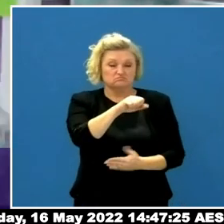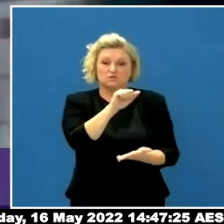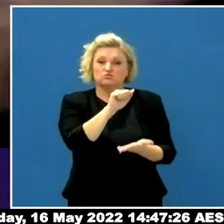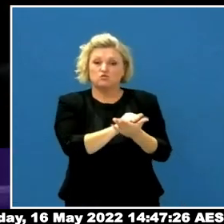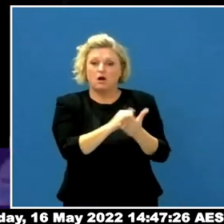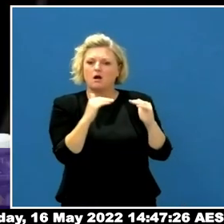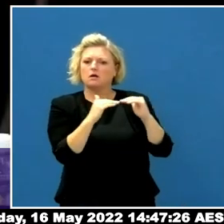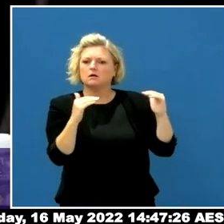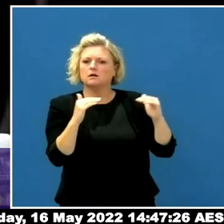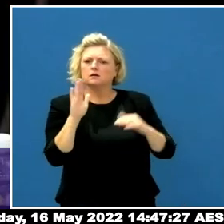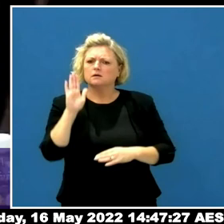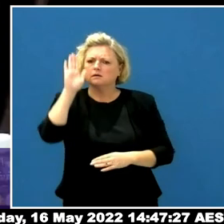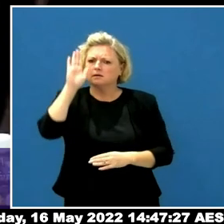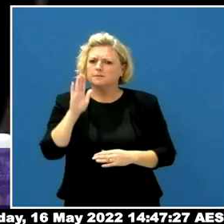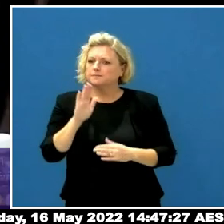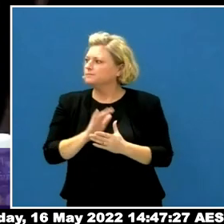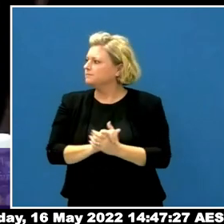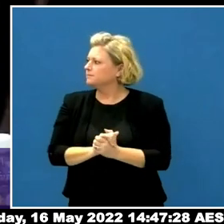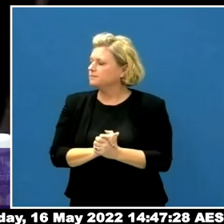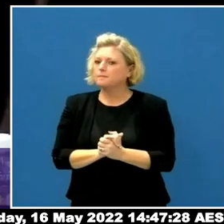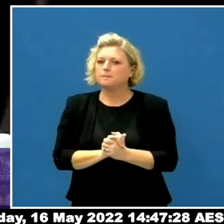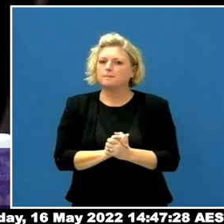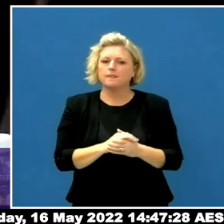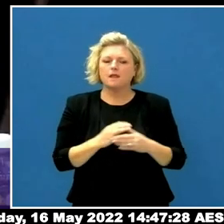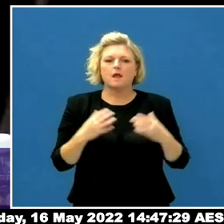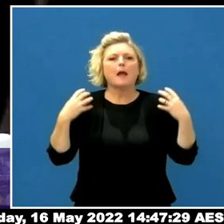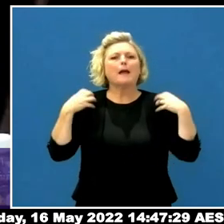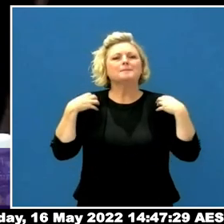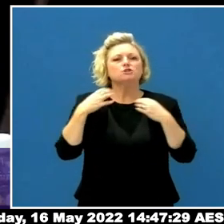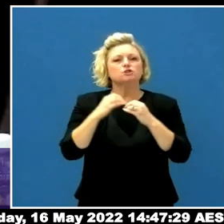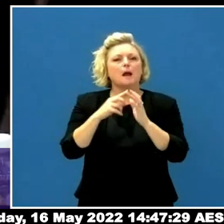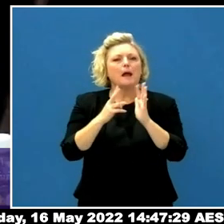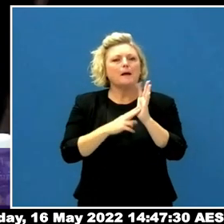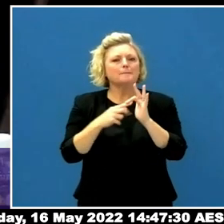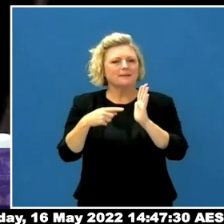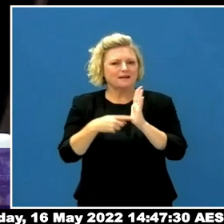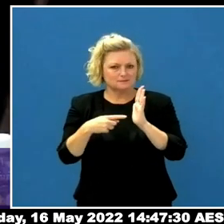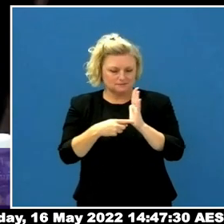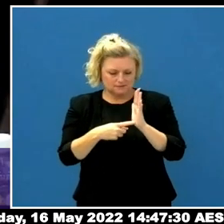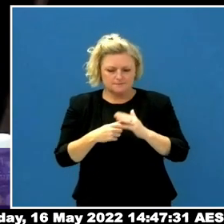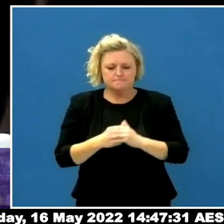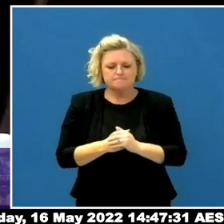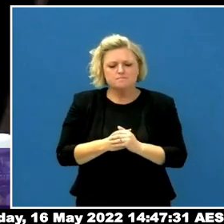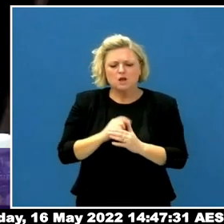So when Simon started you said it was about $24,000; was that paid by the New South Wales